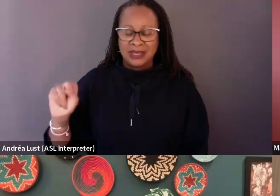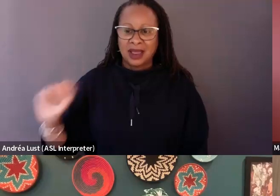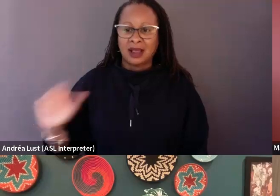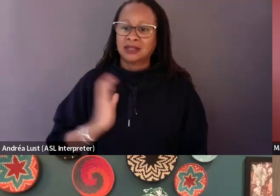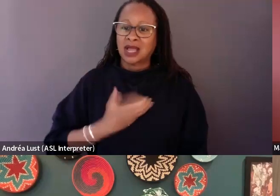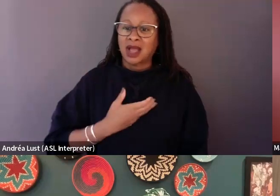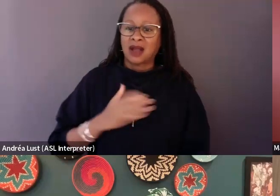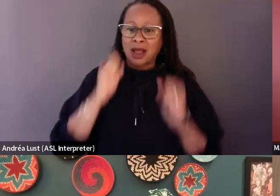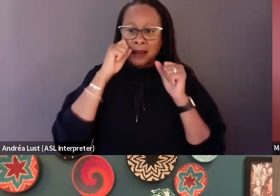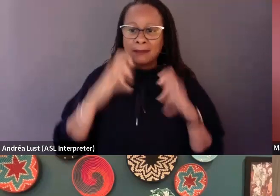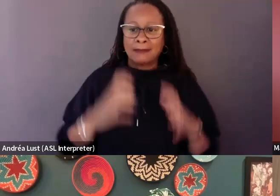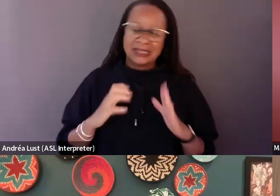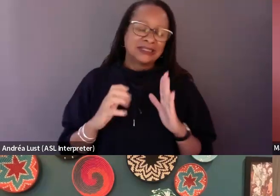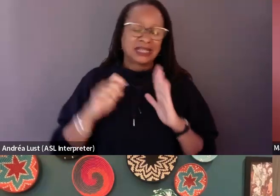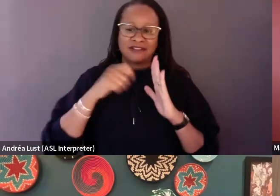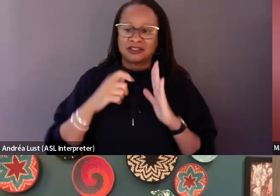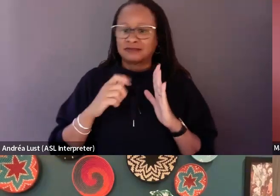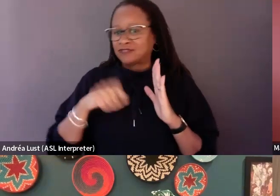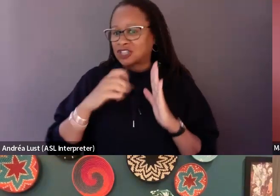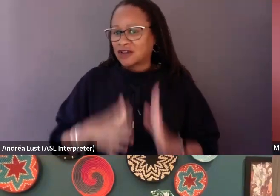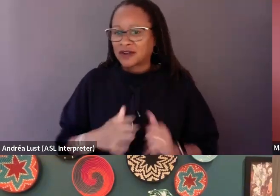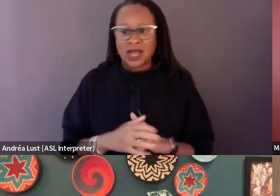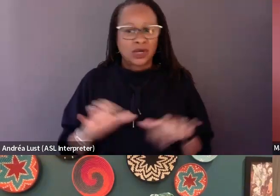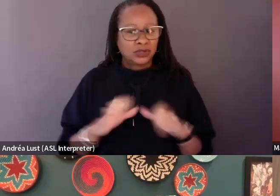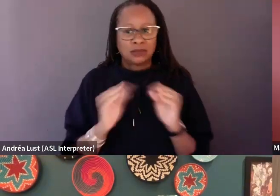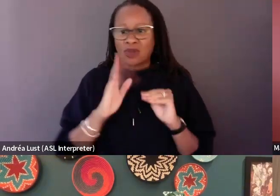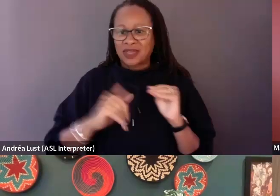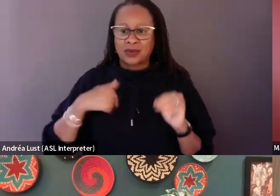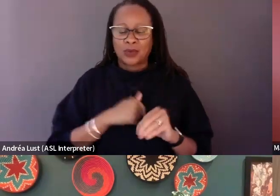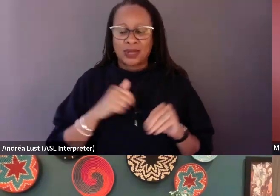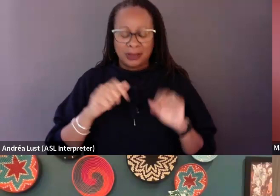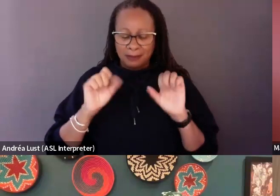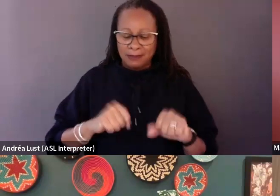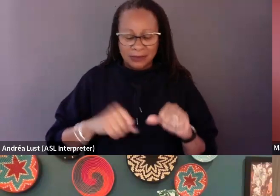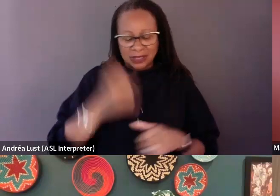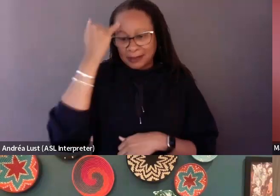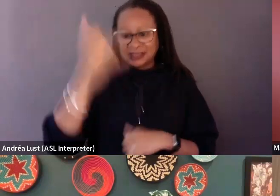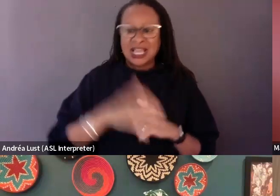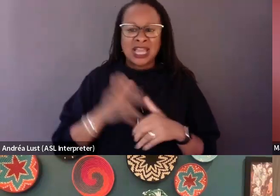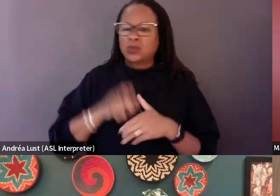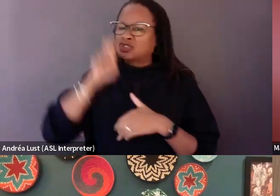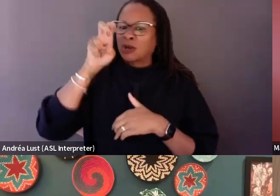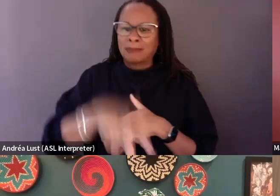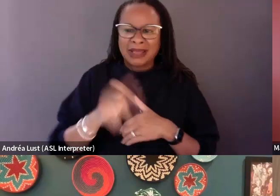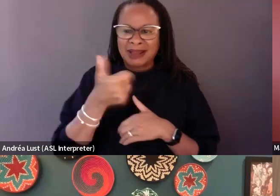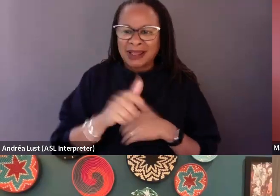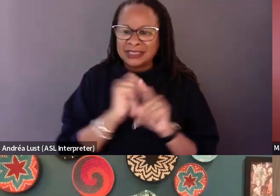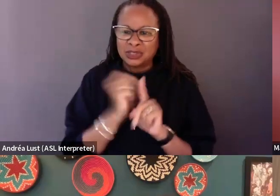gave more than we could have possibly imagined into. He would literally jump into any situation that was asked of him,